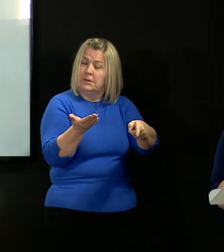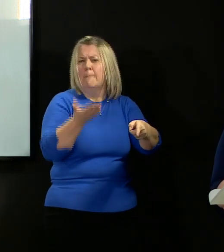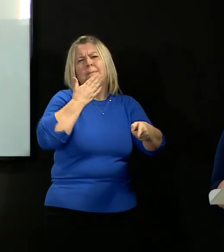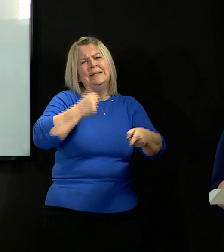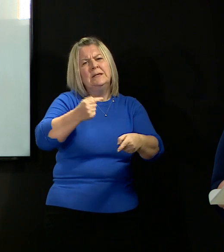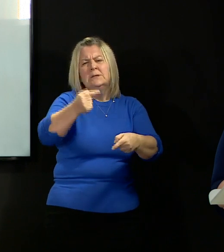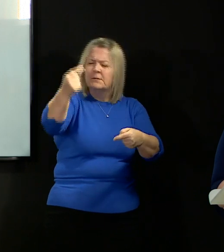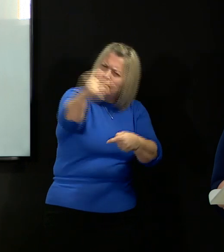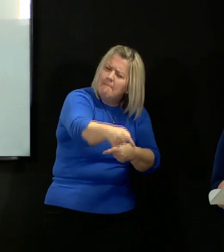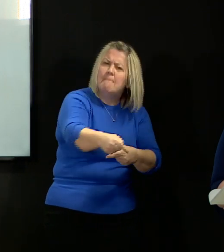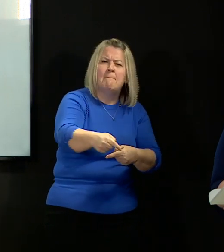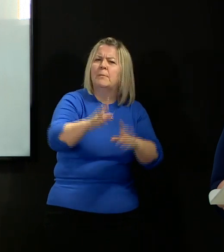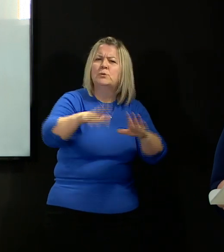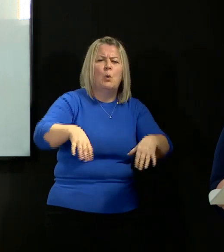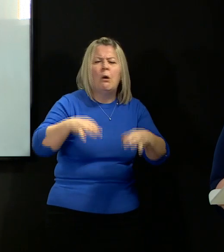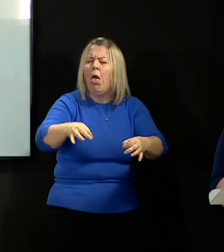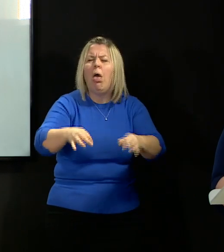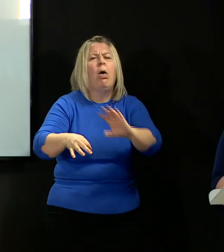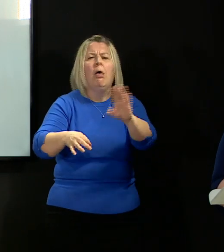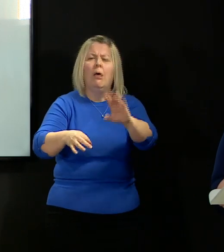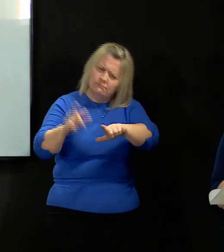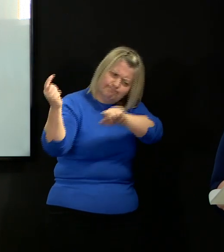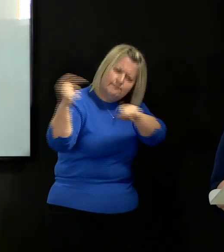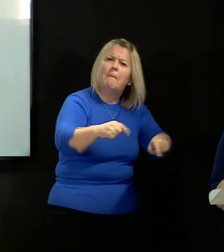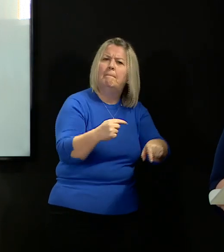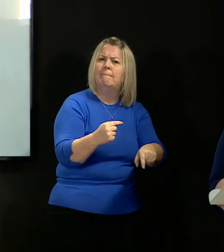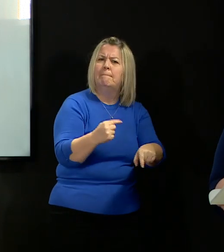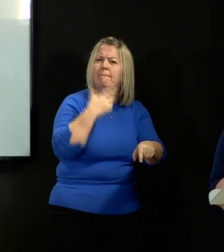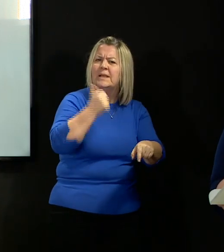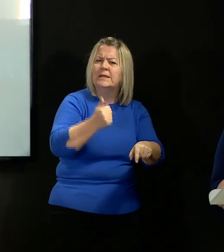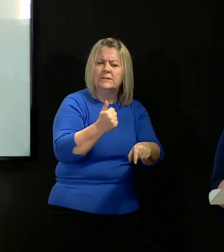and and use them we've also had an amazing response within our hospitals of